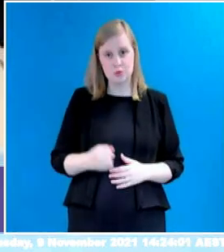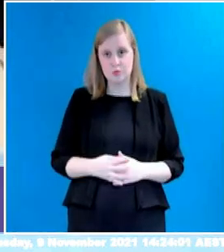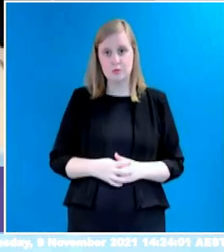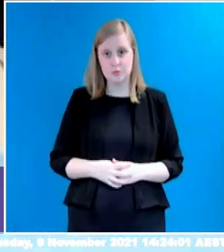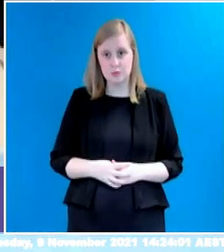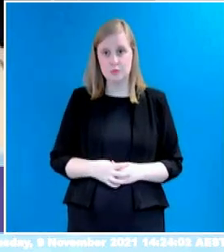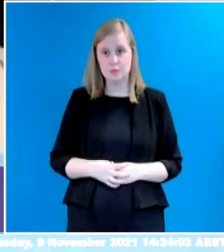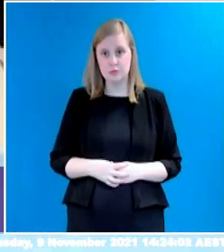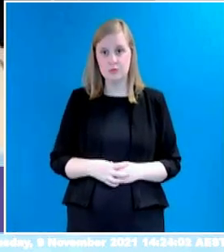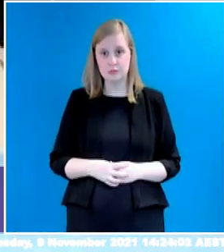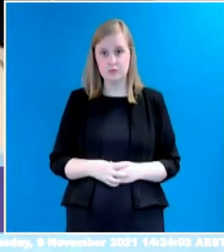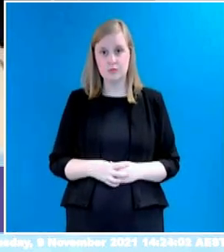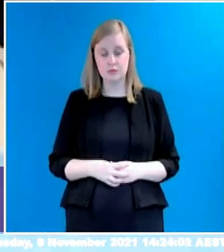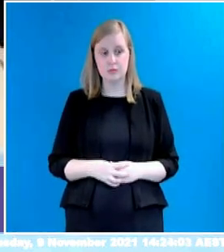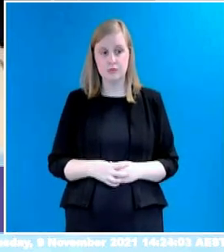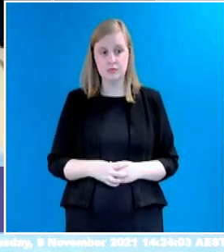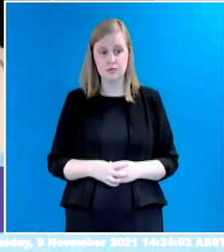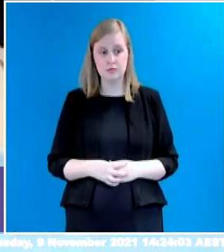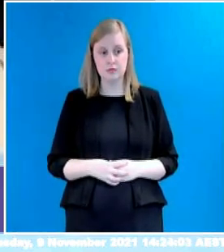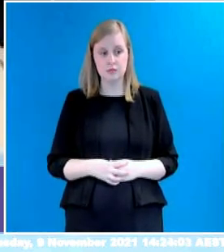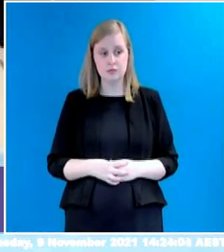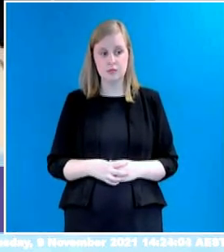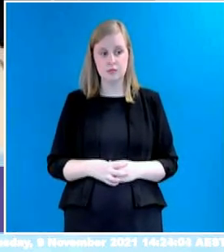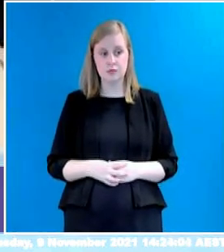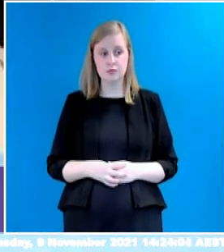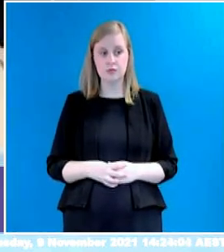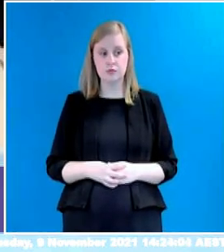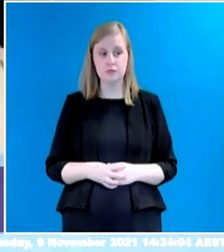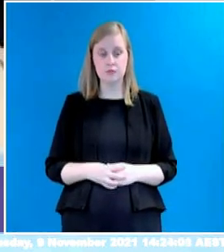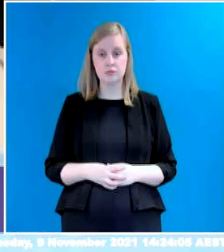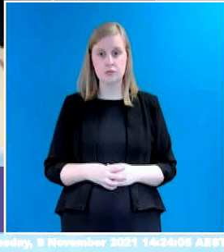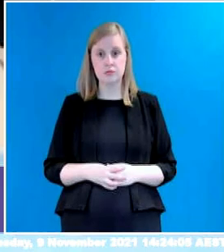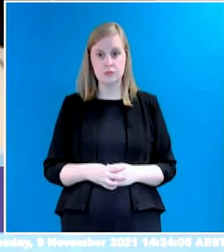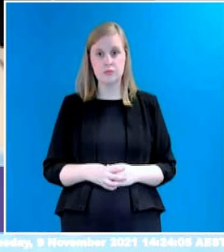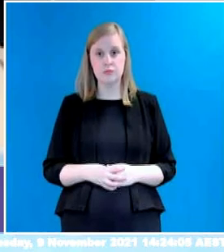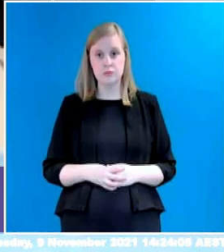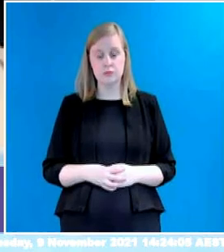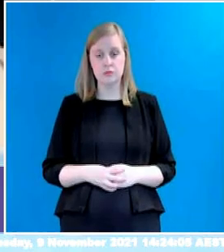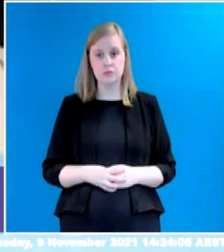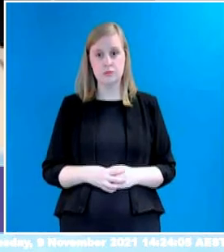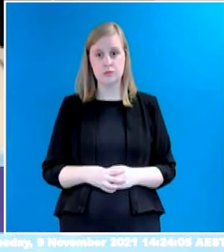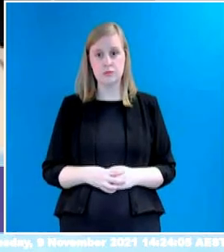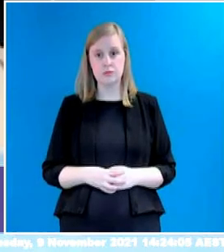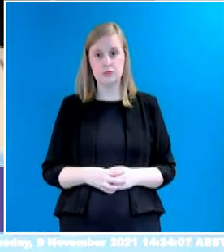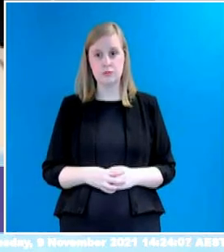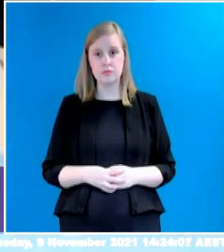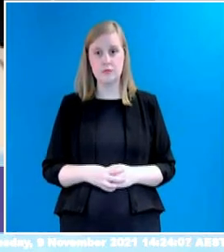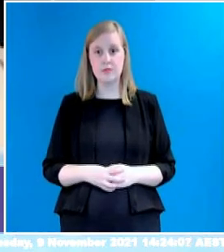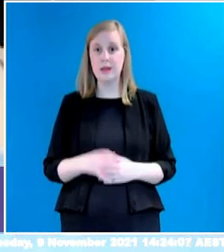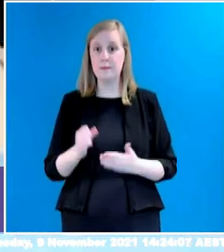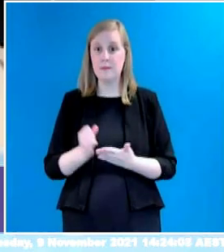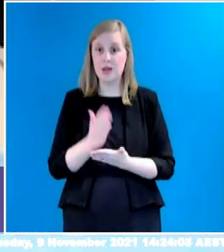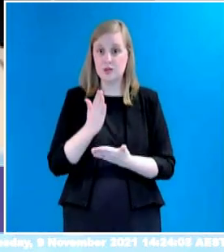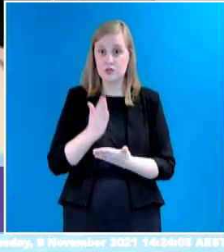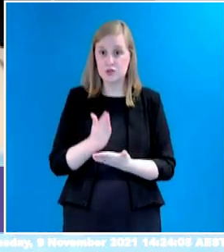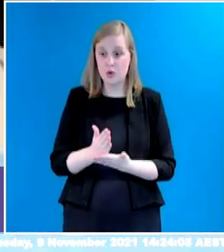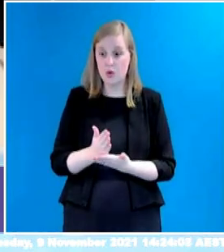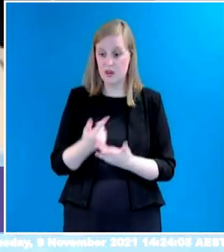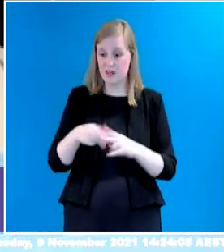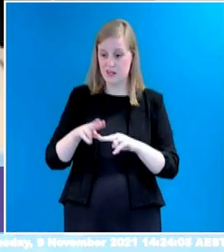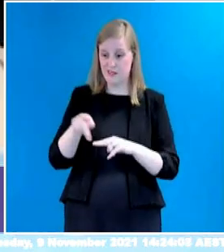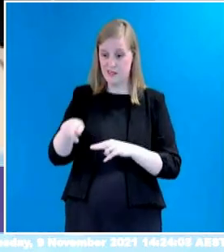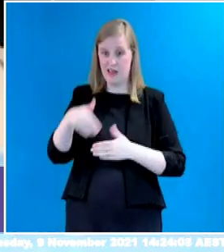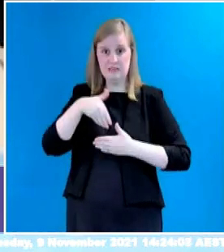It is also to ensure that risks to public health are minimised and that the